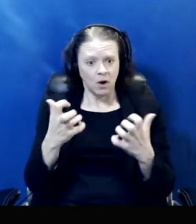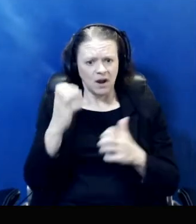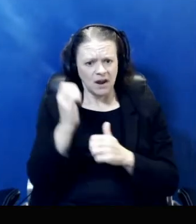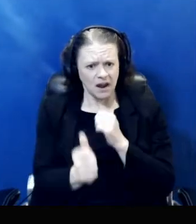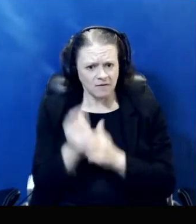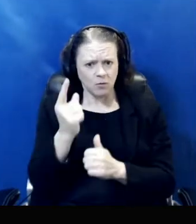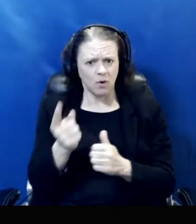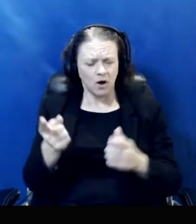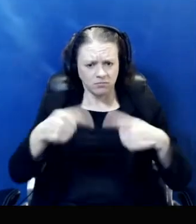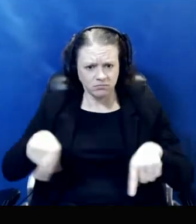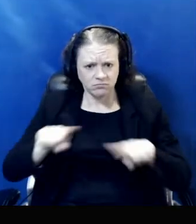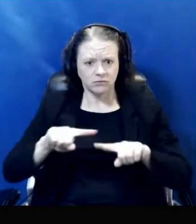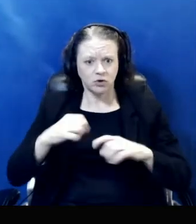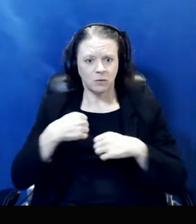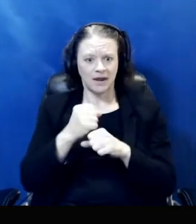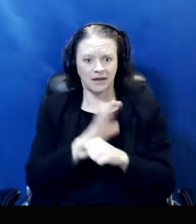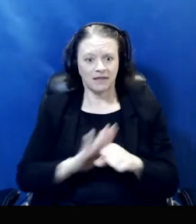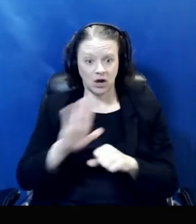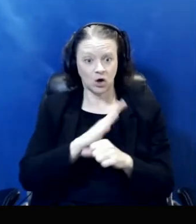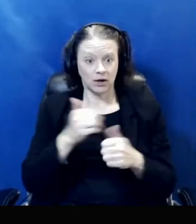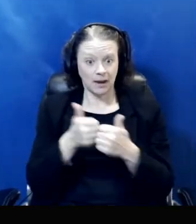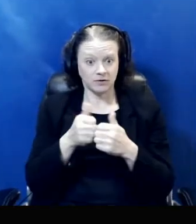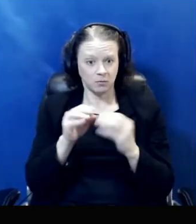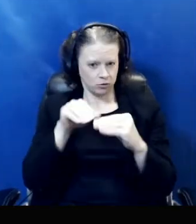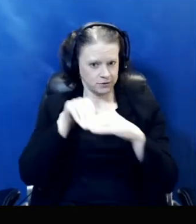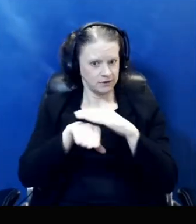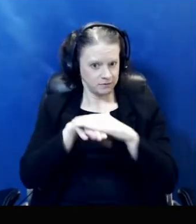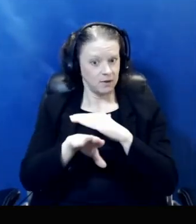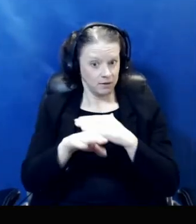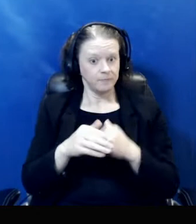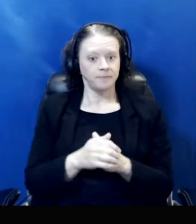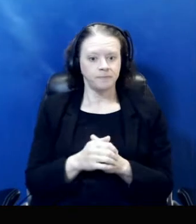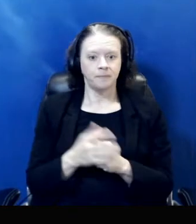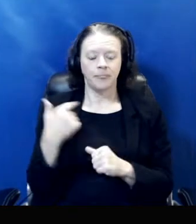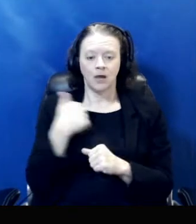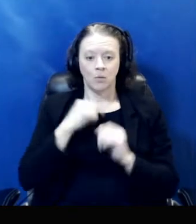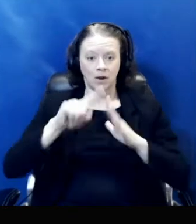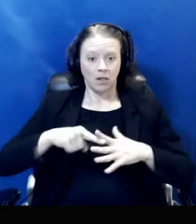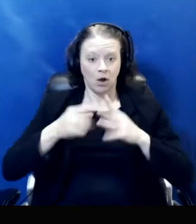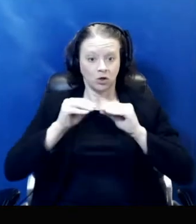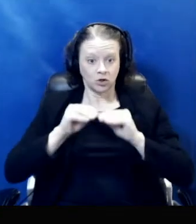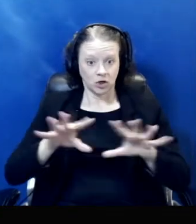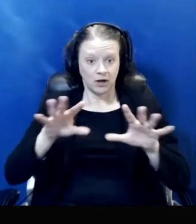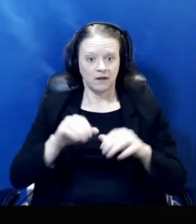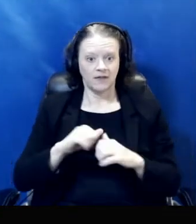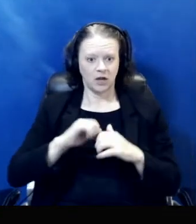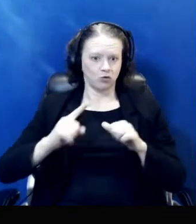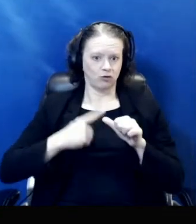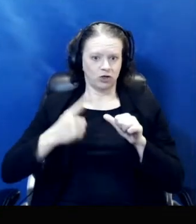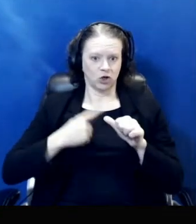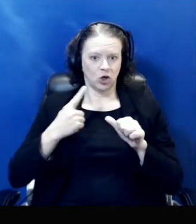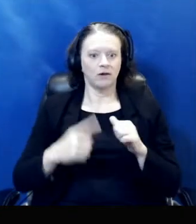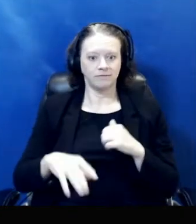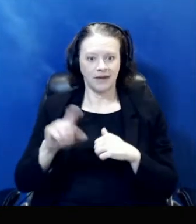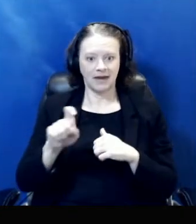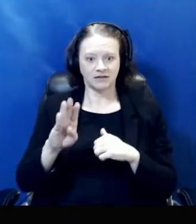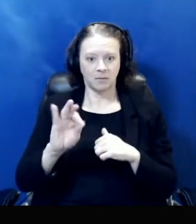everyone make their games more accessible. So we went and we launched the original Xbox Accessibility Guidelines.